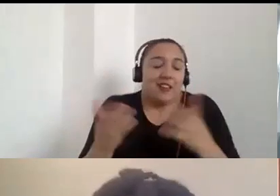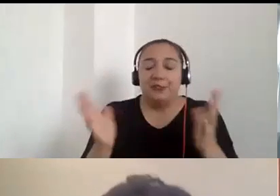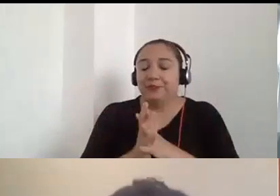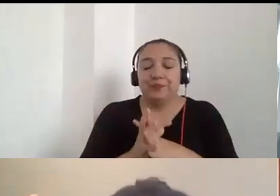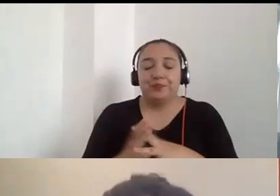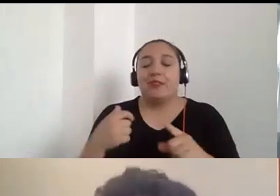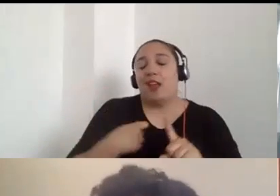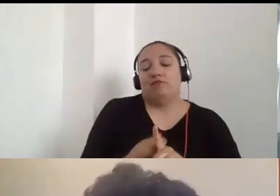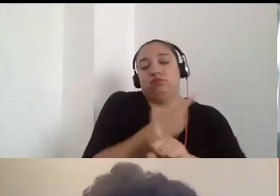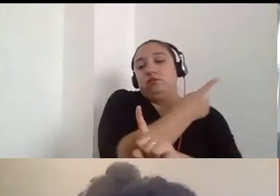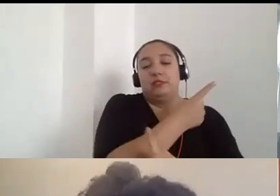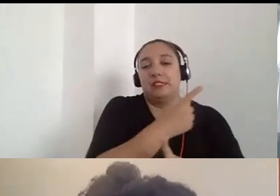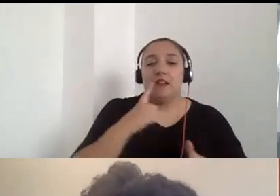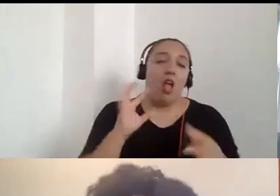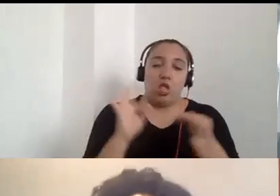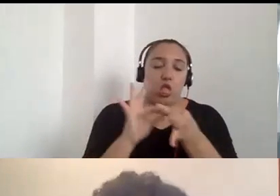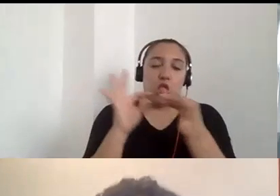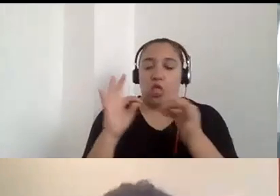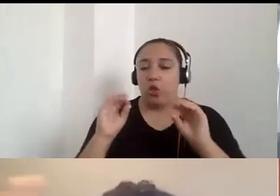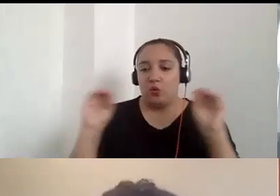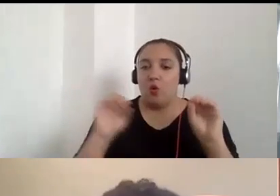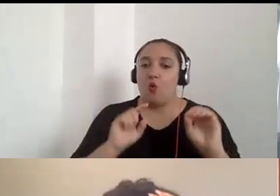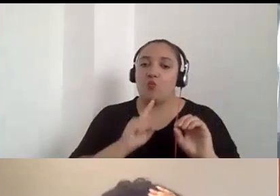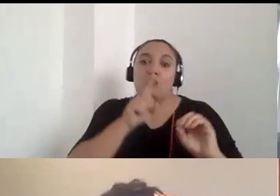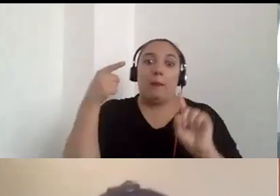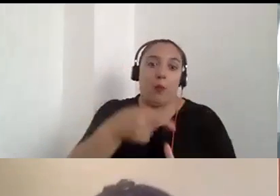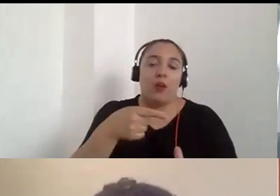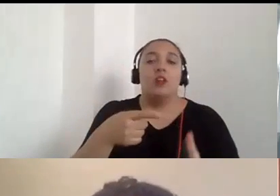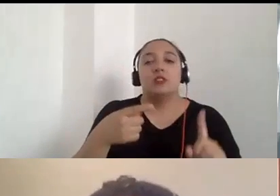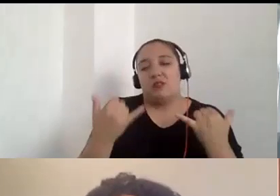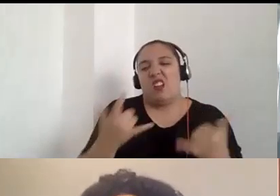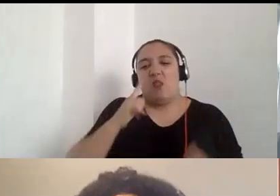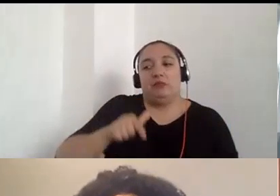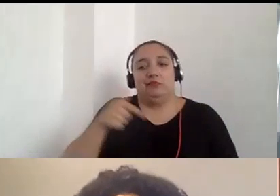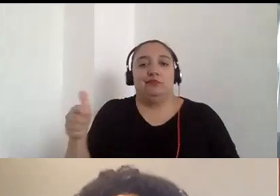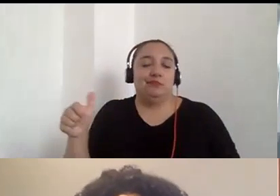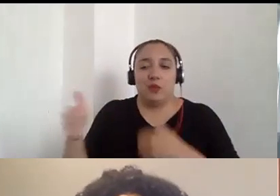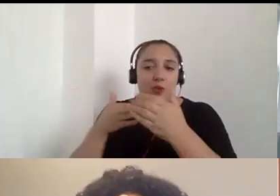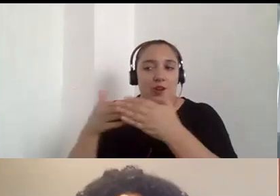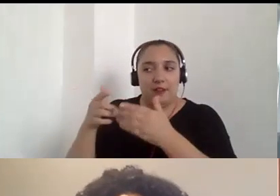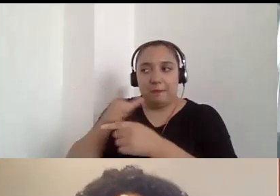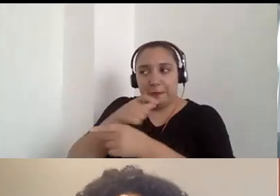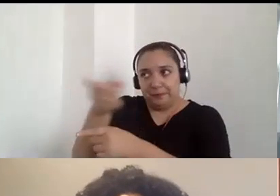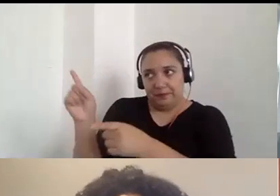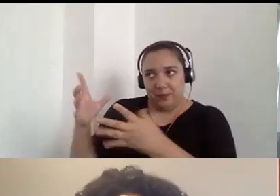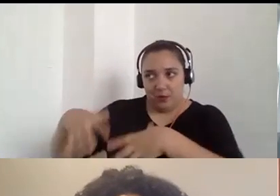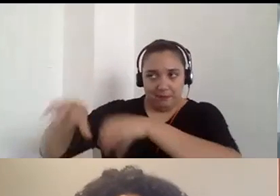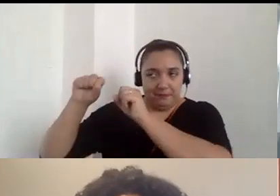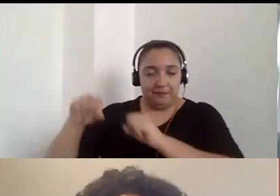I'm talking a lot and I'm not making any clear points so I will pass it on to whoever would like to pick it up. No, but thank you for sharing that.